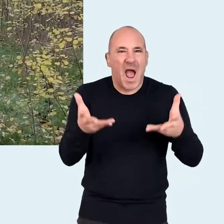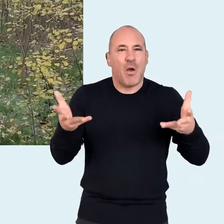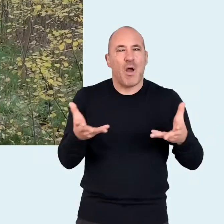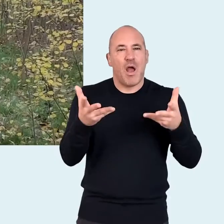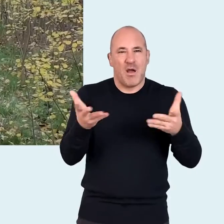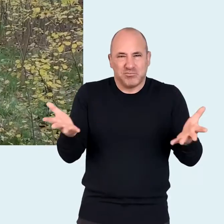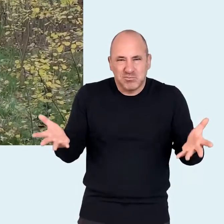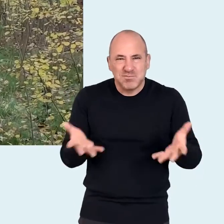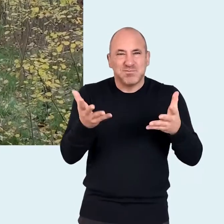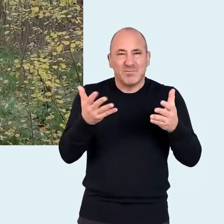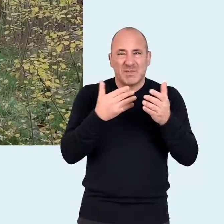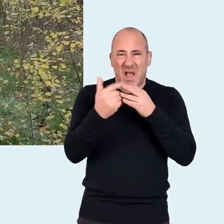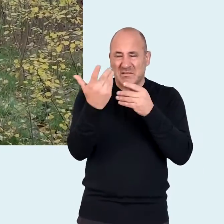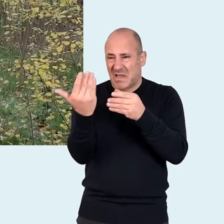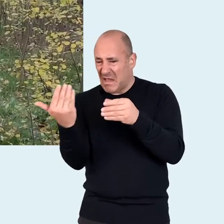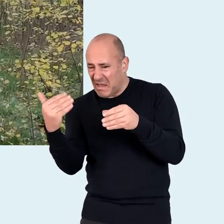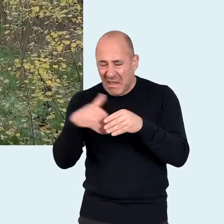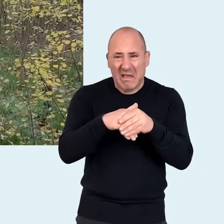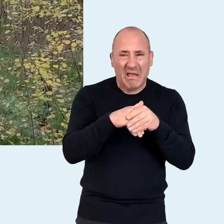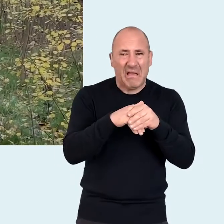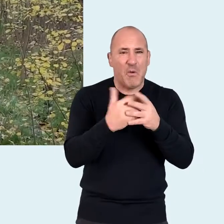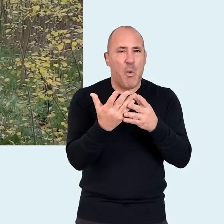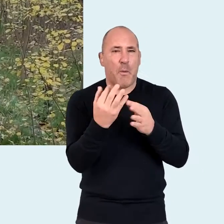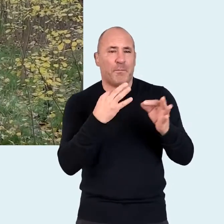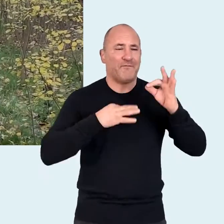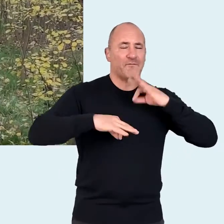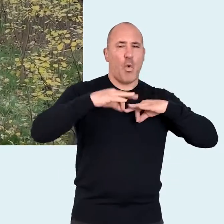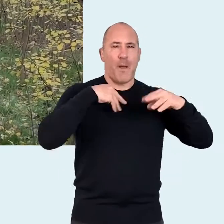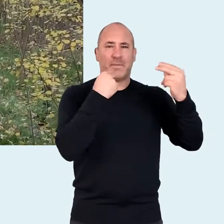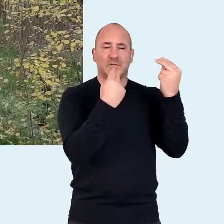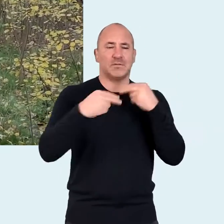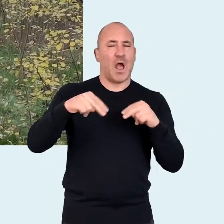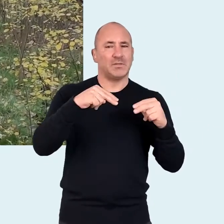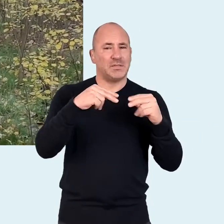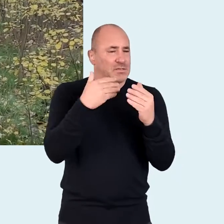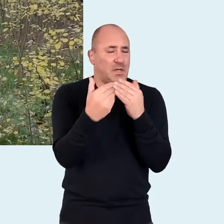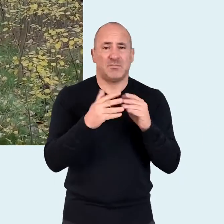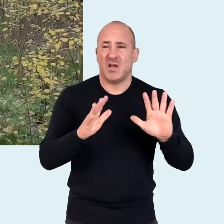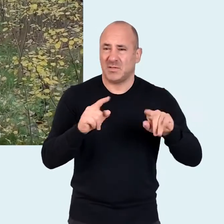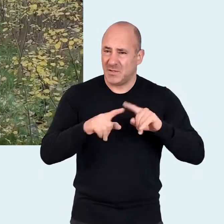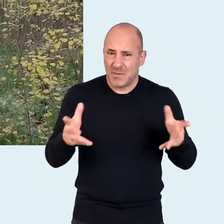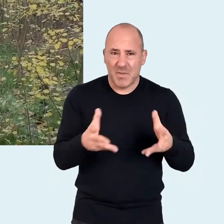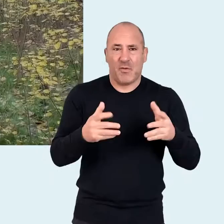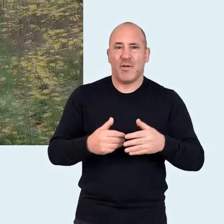people, whether in participatory or performance work.